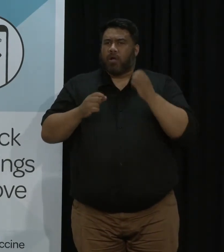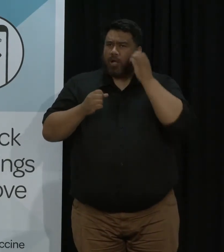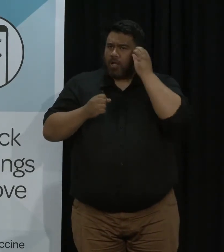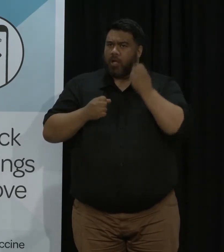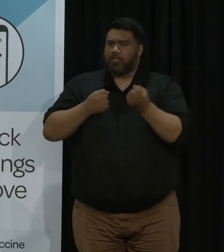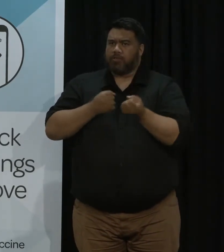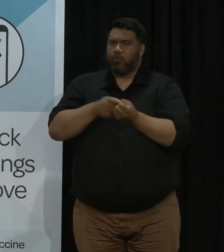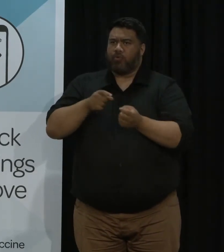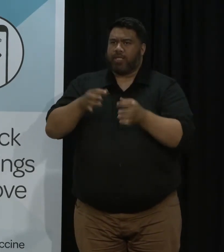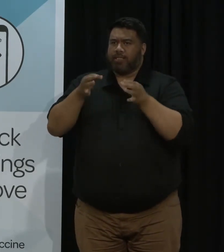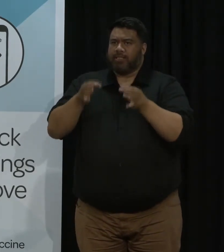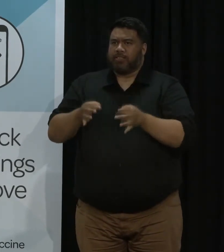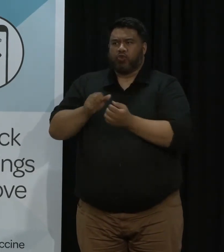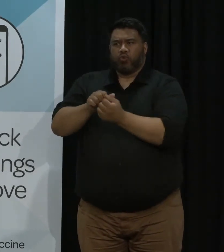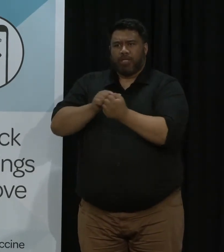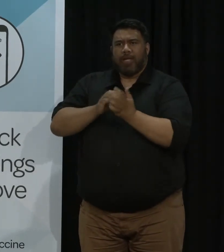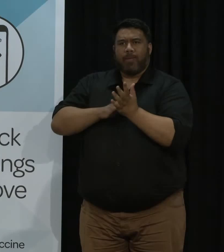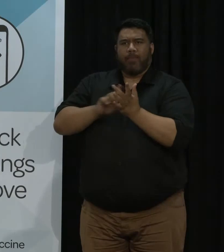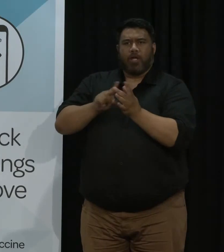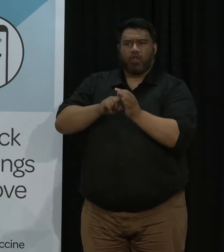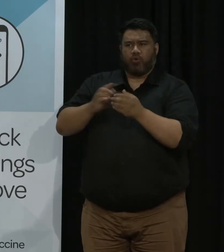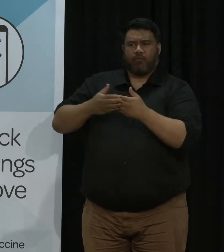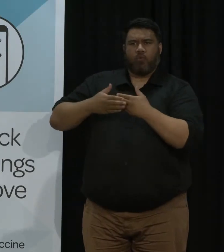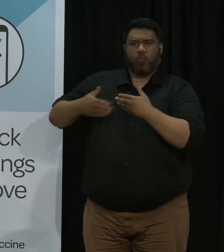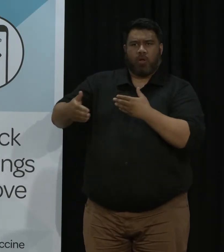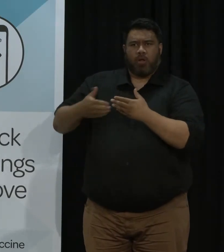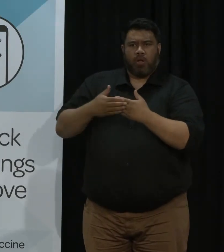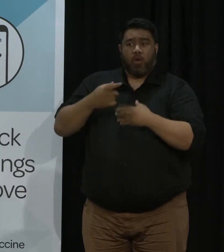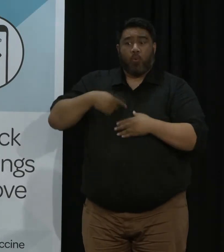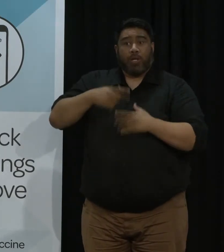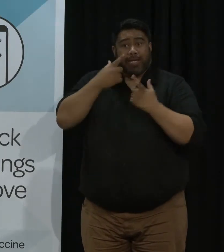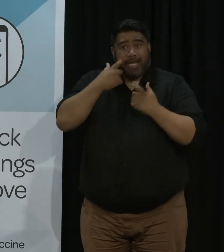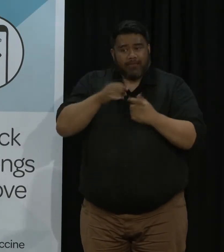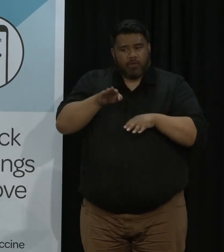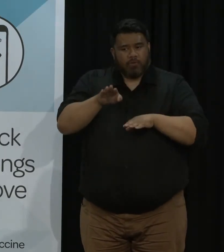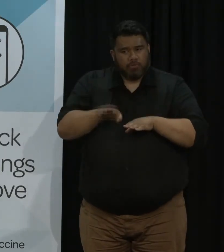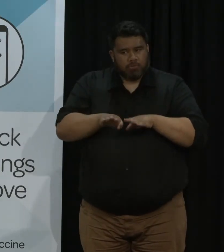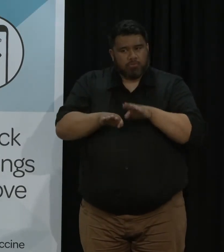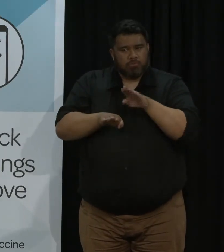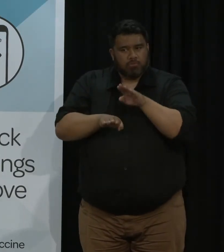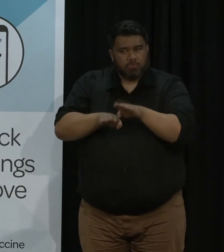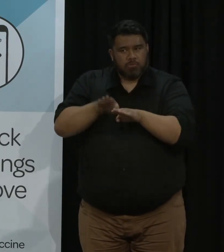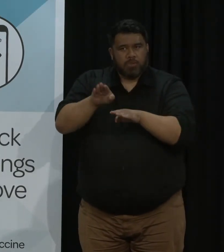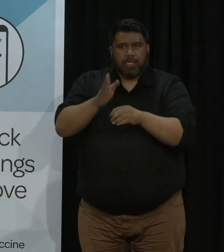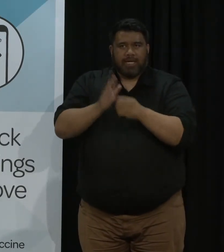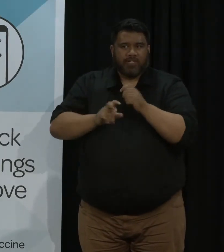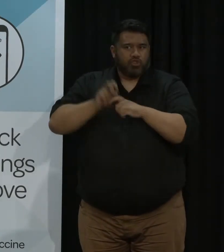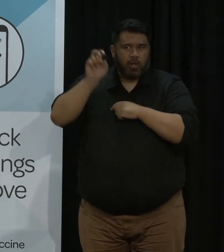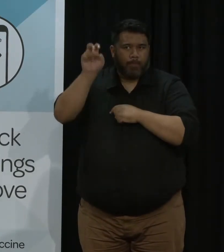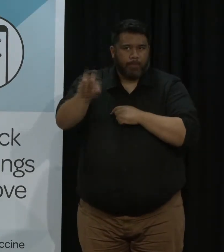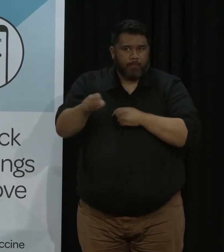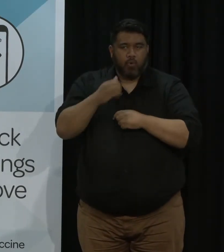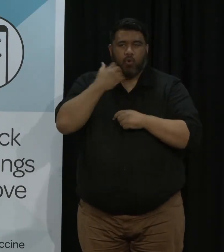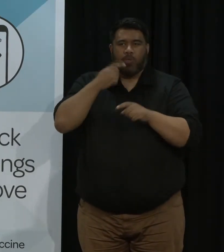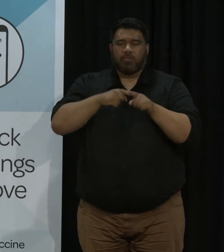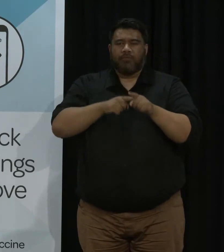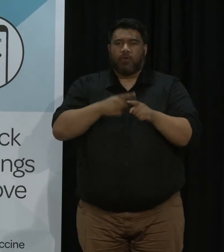immediately. I stand by our decision not to do that. I stand by all of the decisions we have made through this